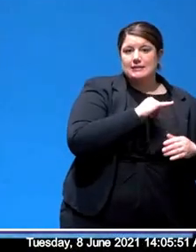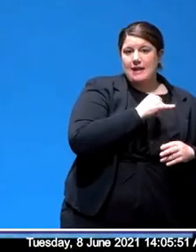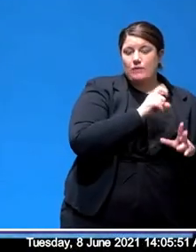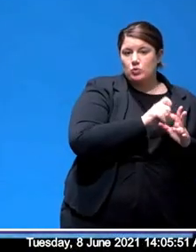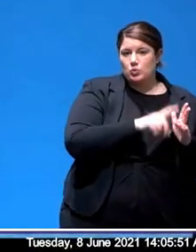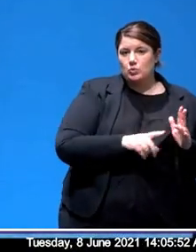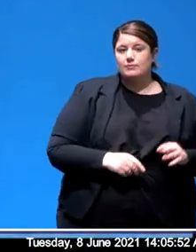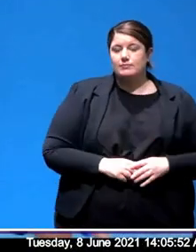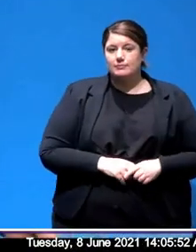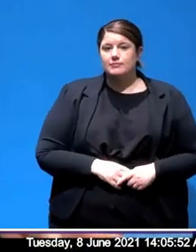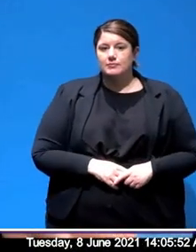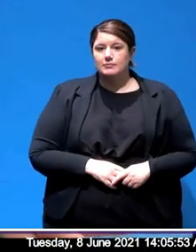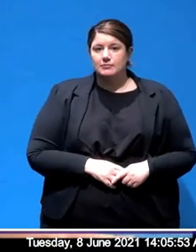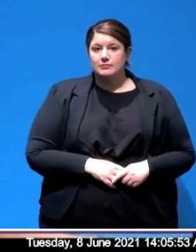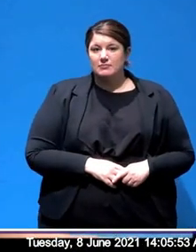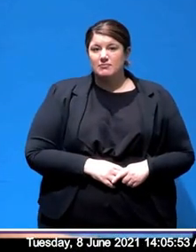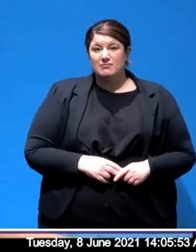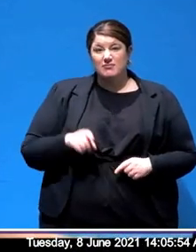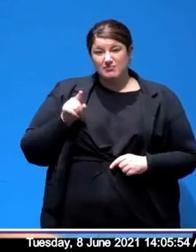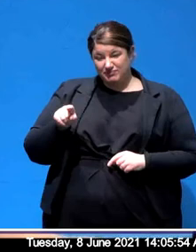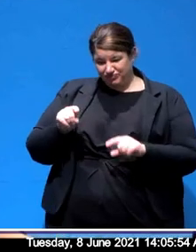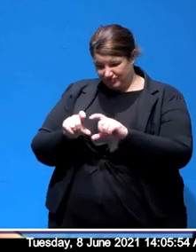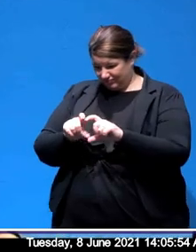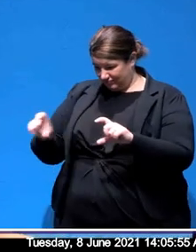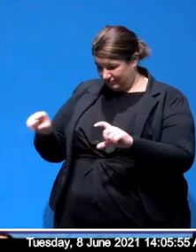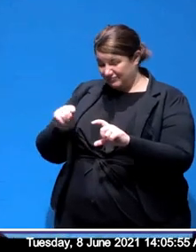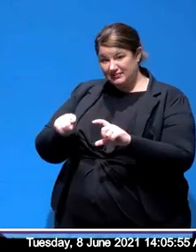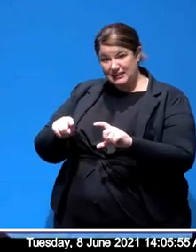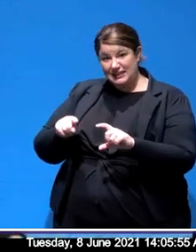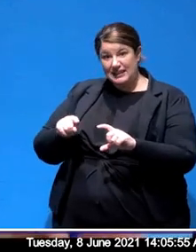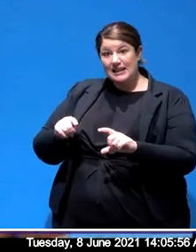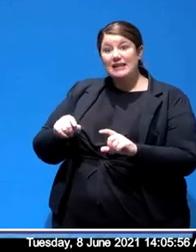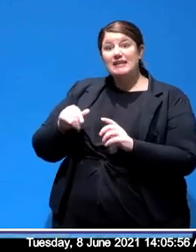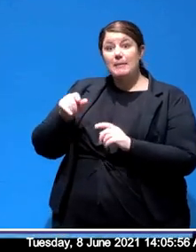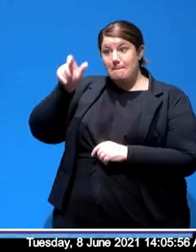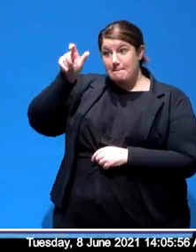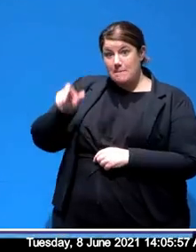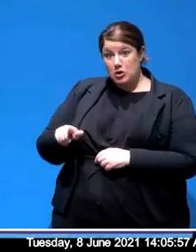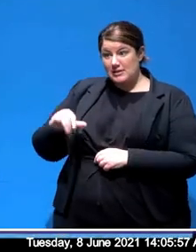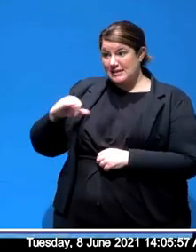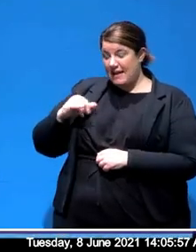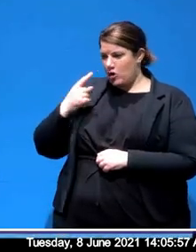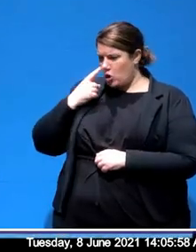You would agree with me, though, that the notes here suggest that the staff noticed the bruise and then went to the notes? Correct, yes. Did you read that?